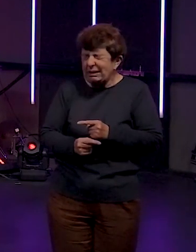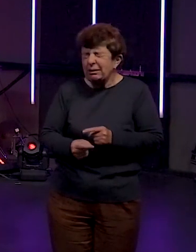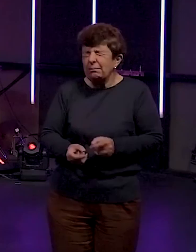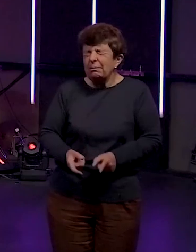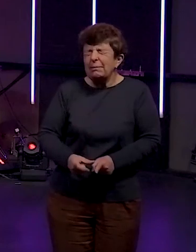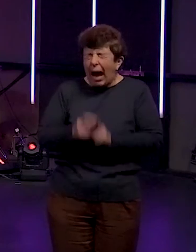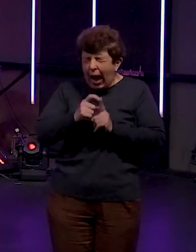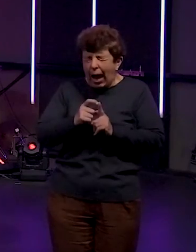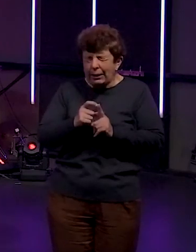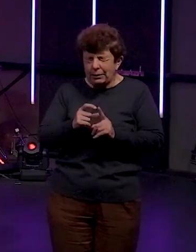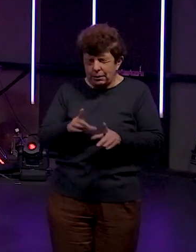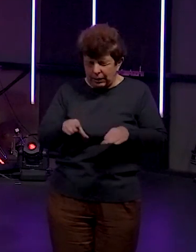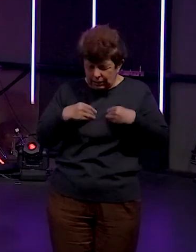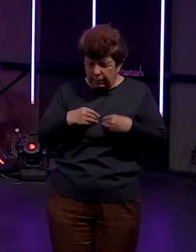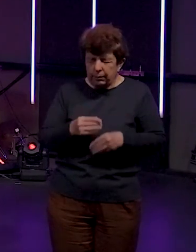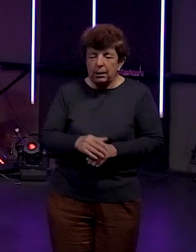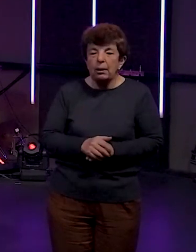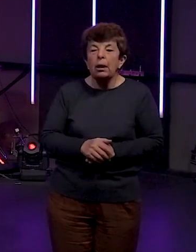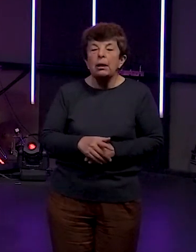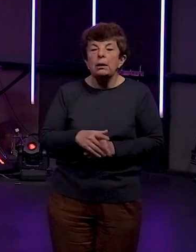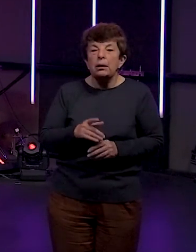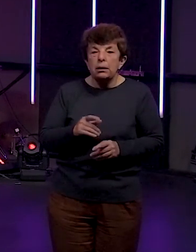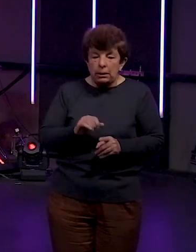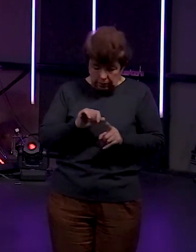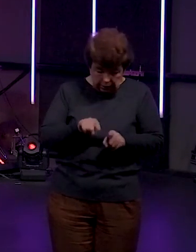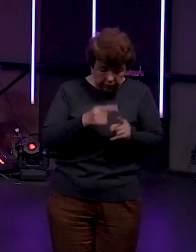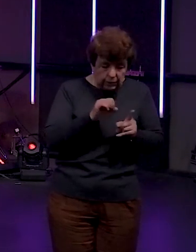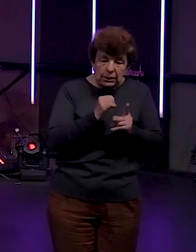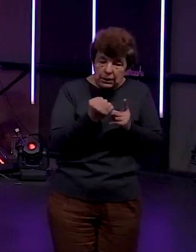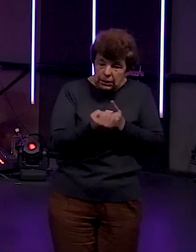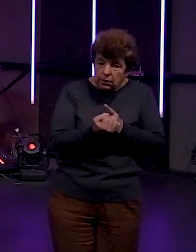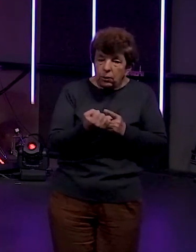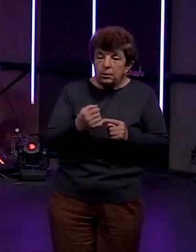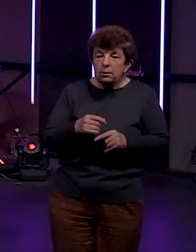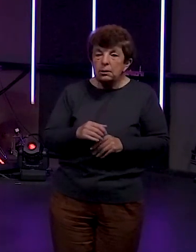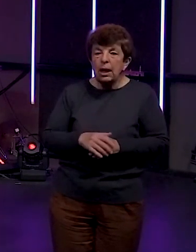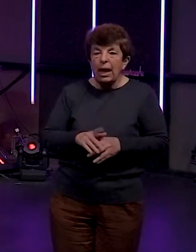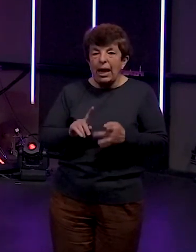In different circumstances we find change hard. If you're not sure